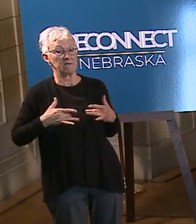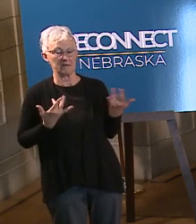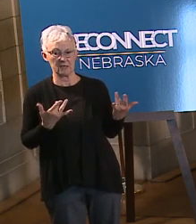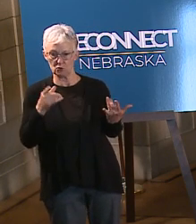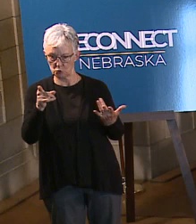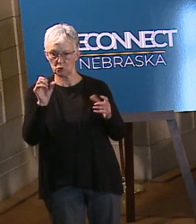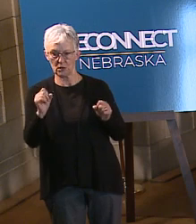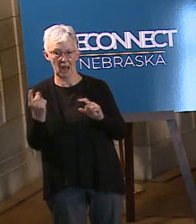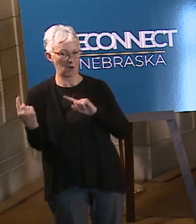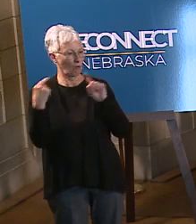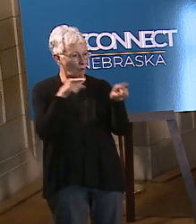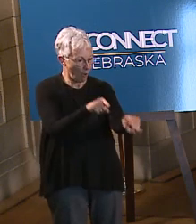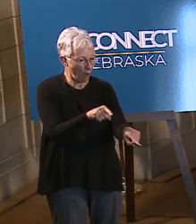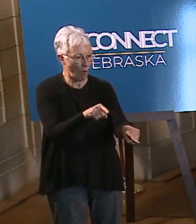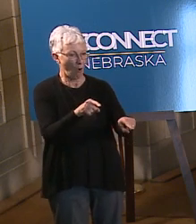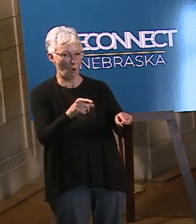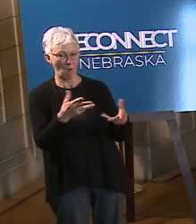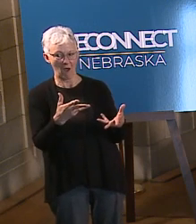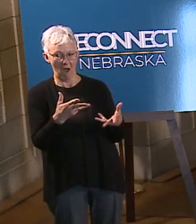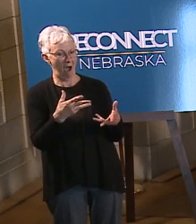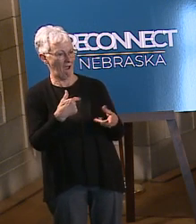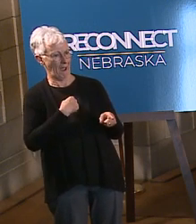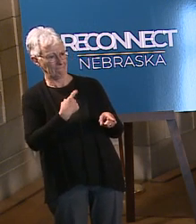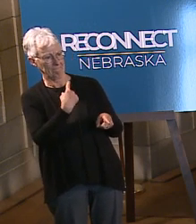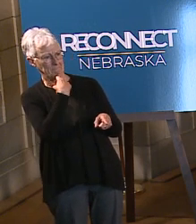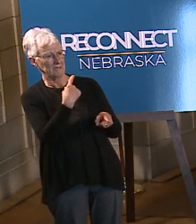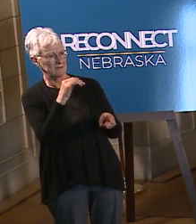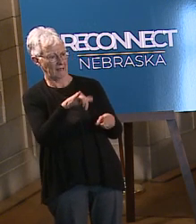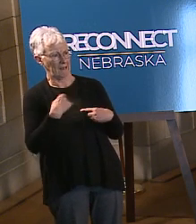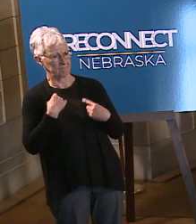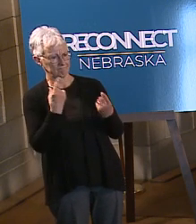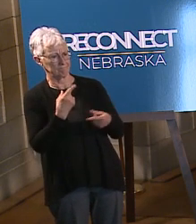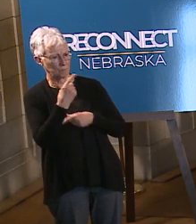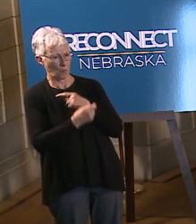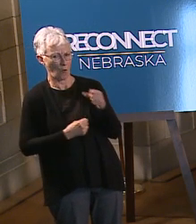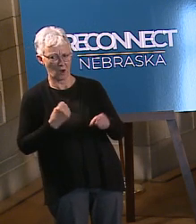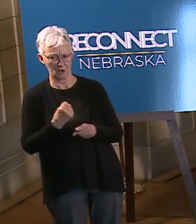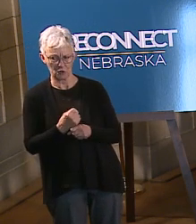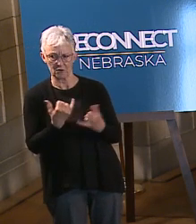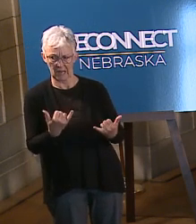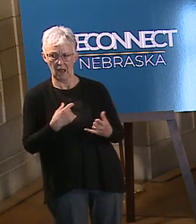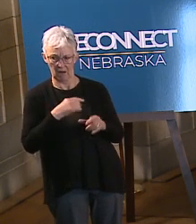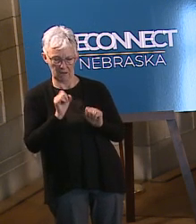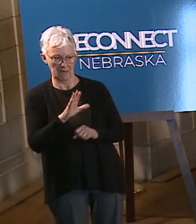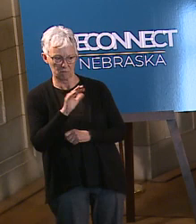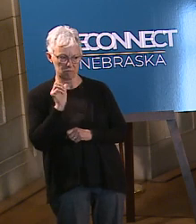BIG RODEO IN BURWELL, EACH IS